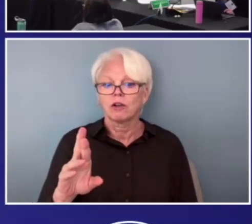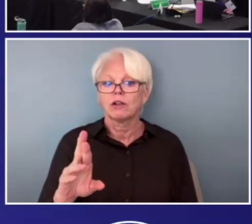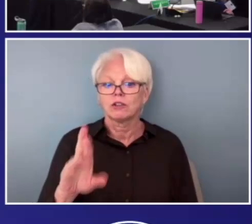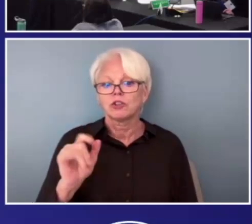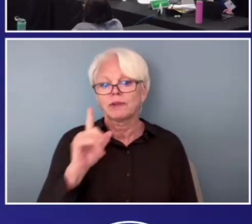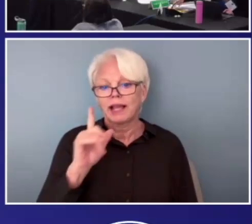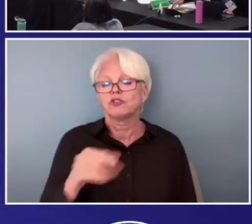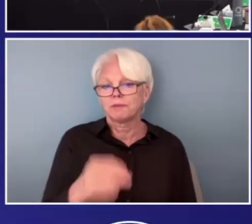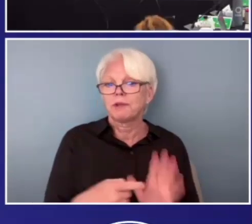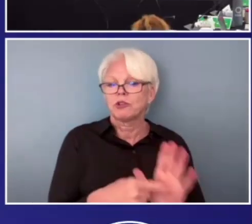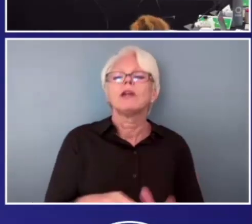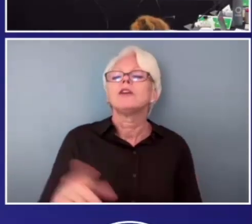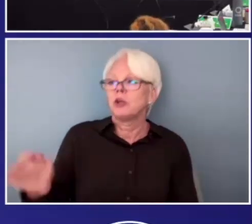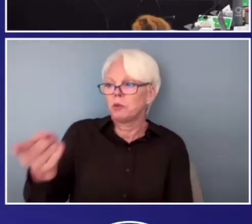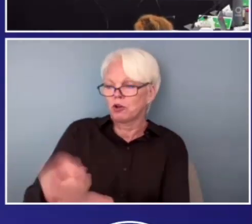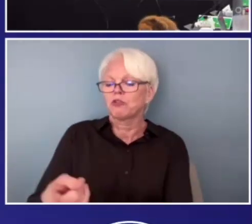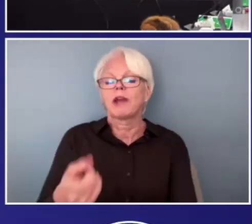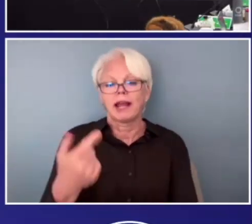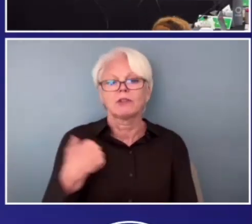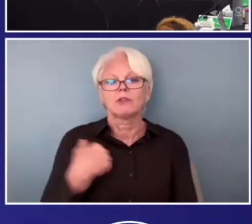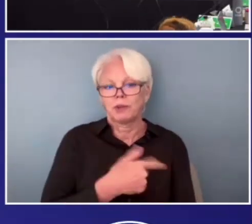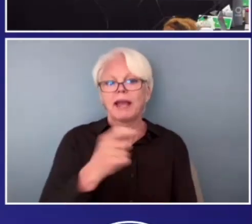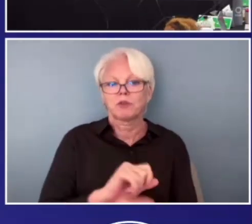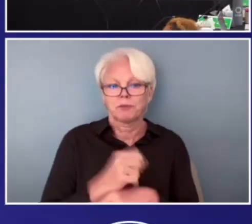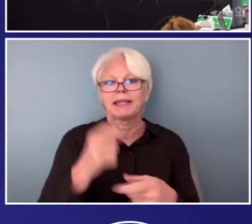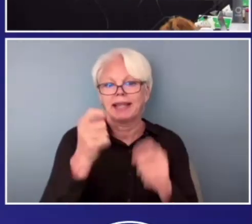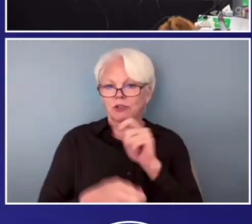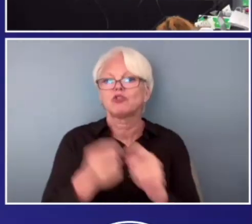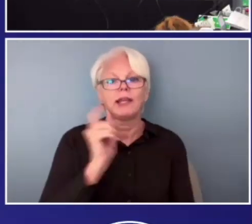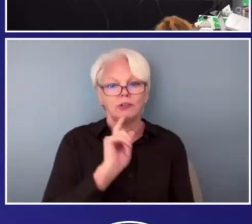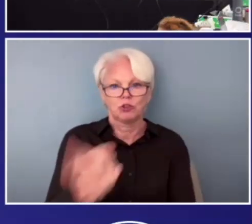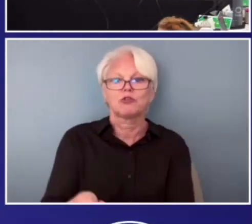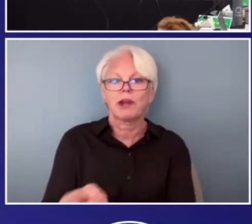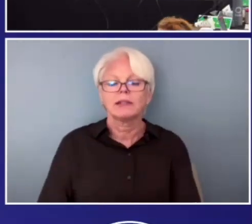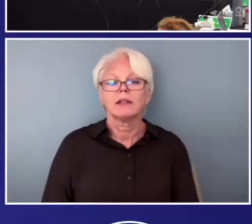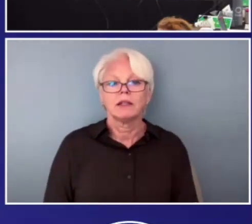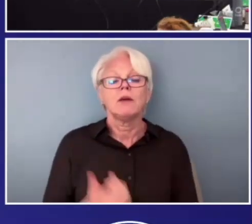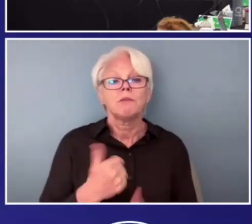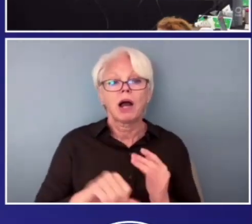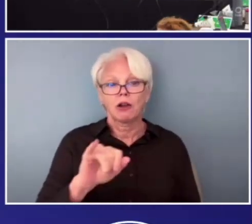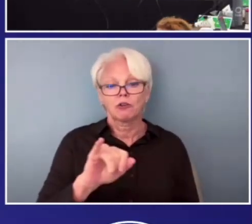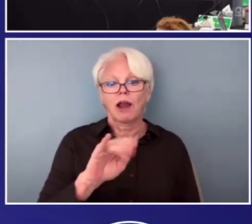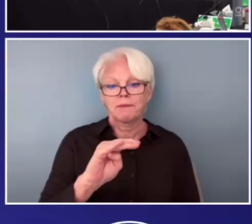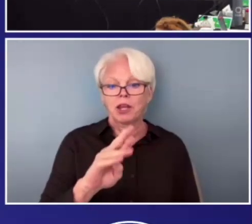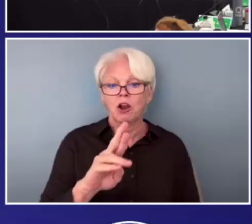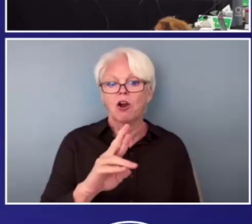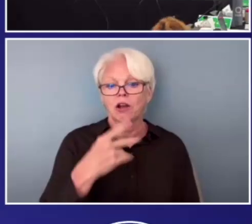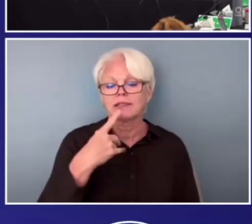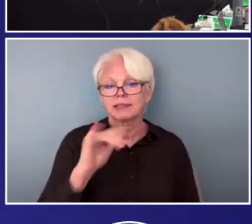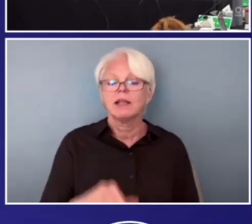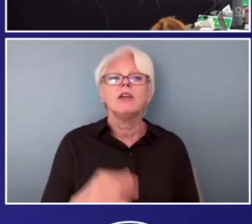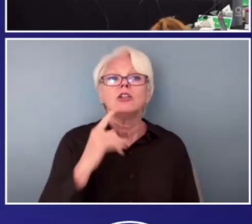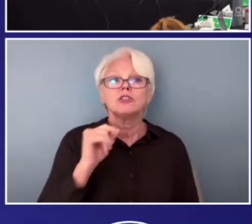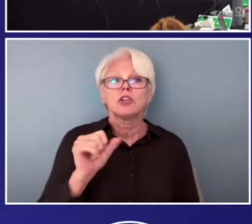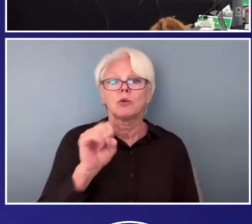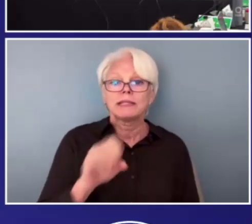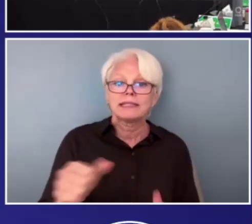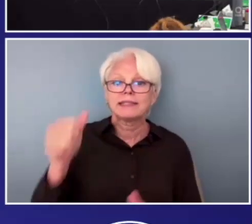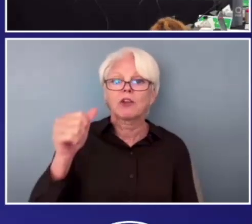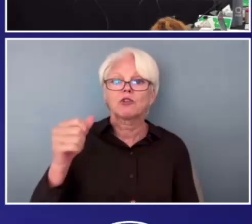Thank you. We need to make that change because -- but it does say under the IBR Plan. So it says the Secretary initially considers borrowers' reasonable and